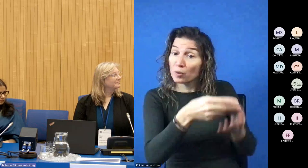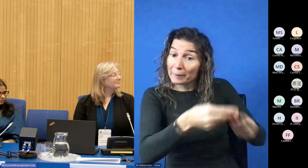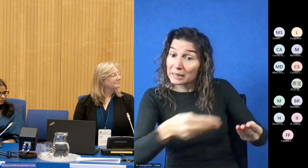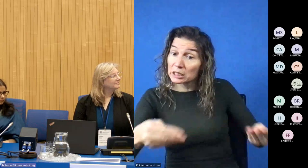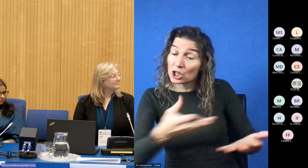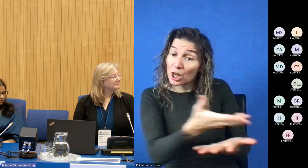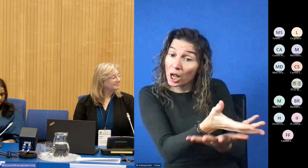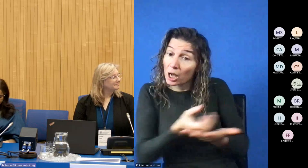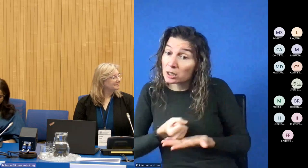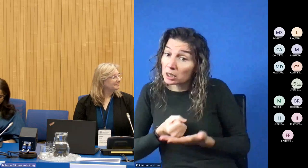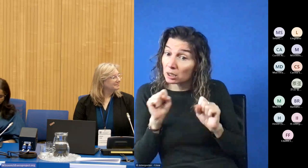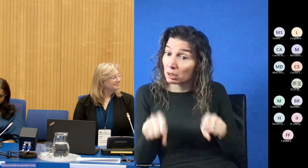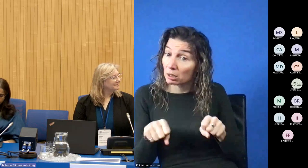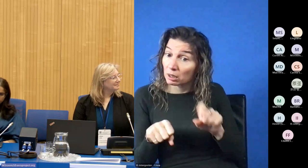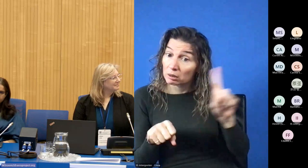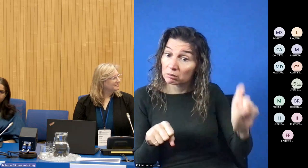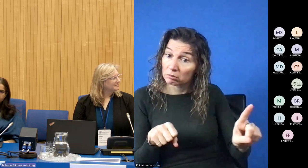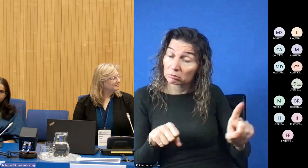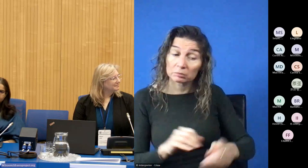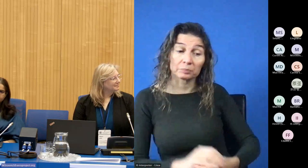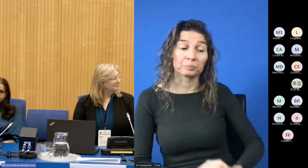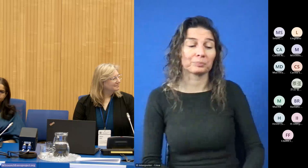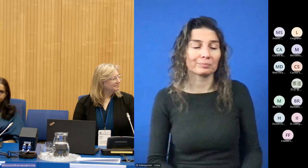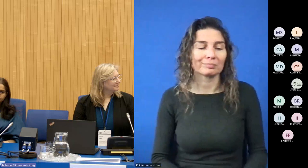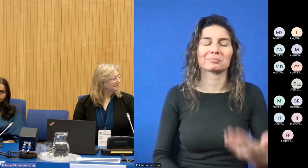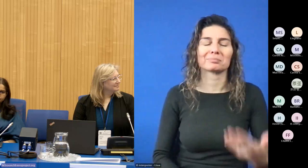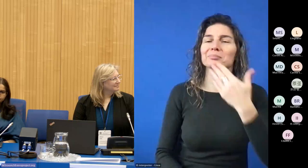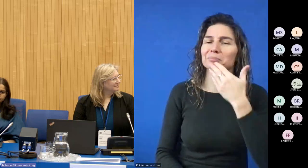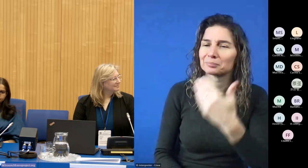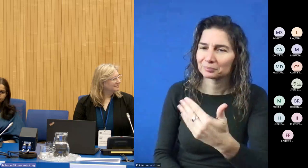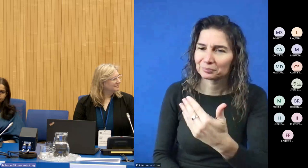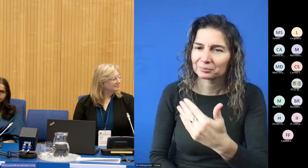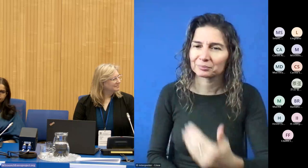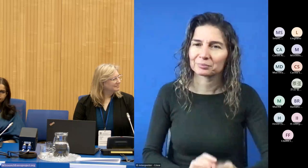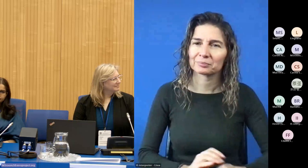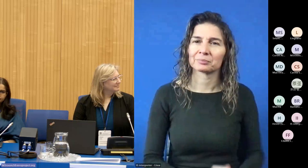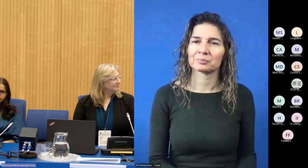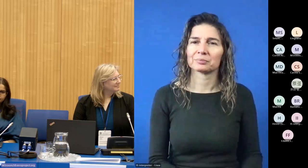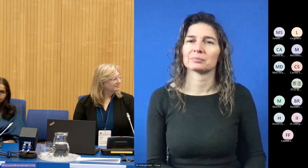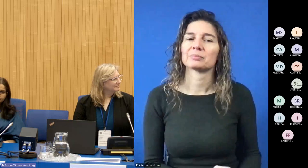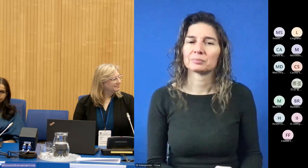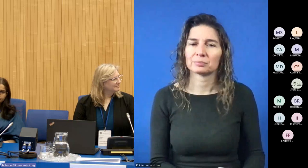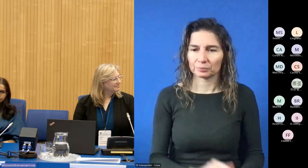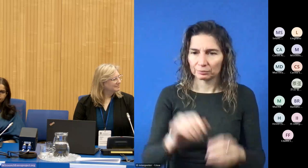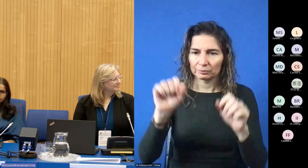Thank you, it would. The digital books we created, we have Sinai which digital books.